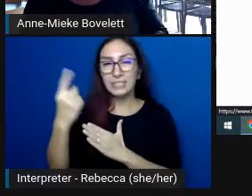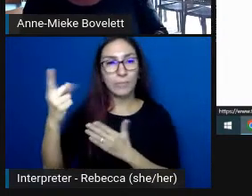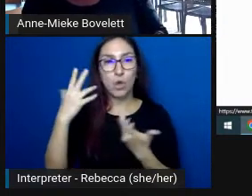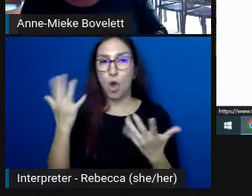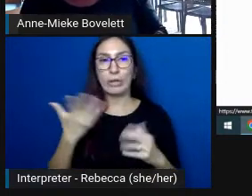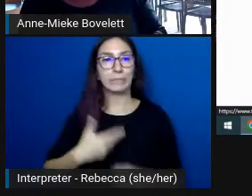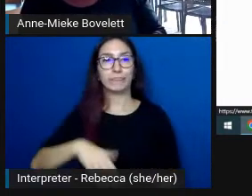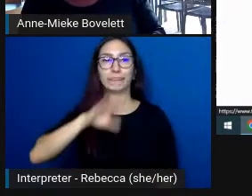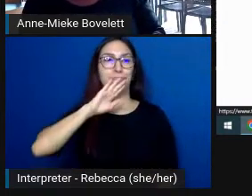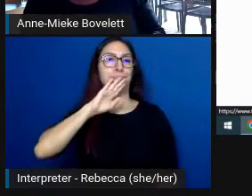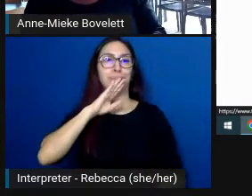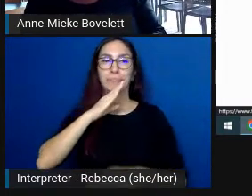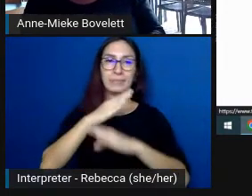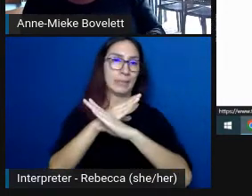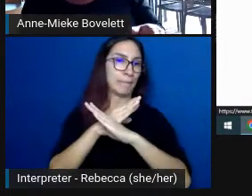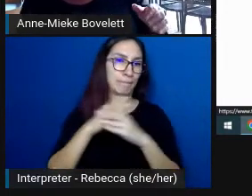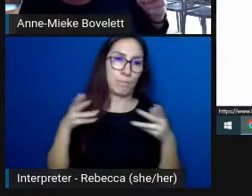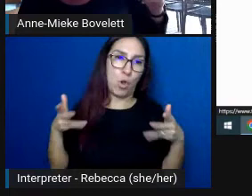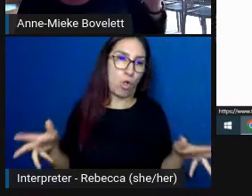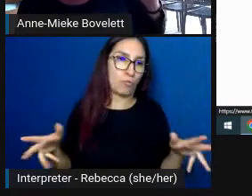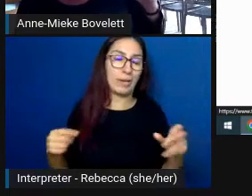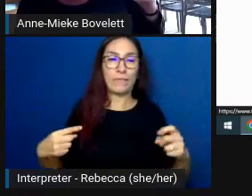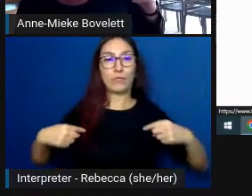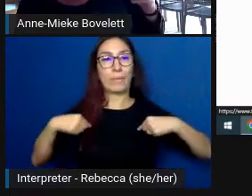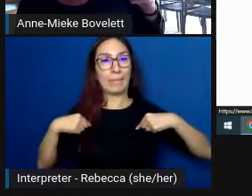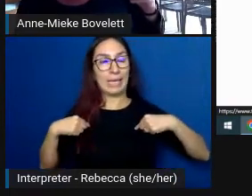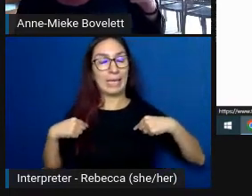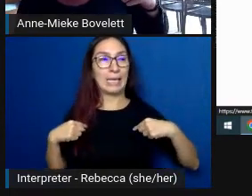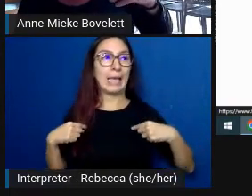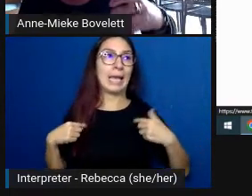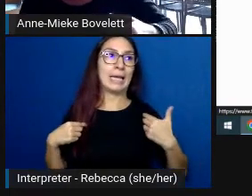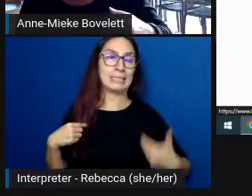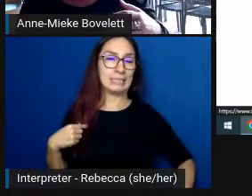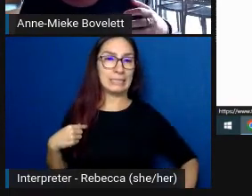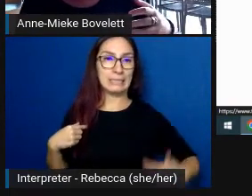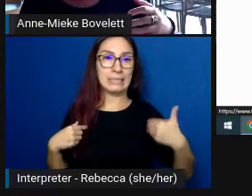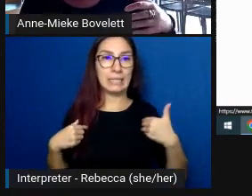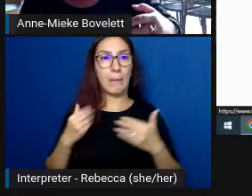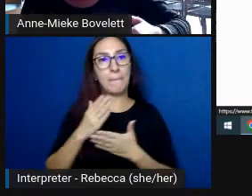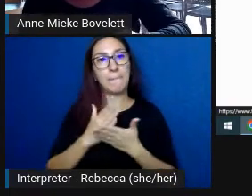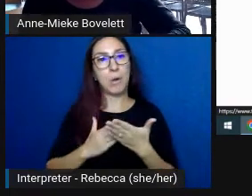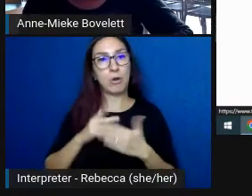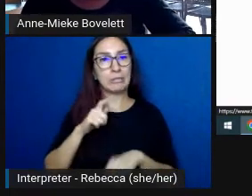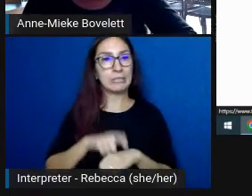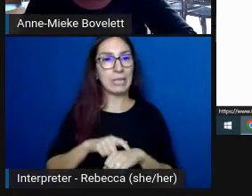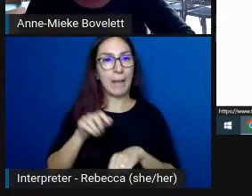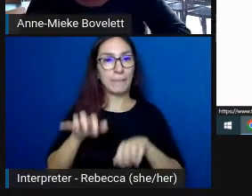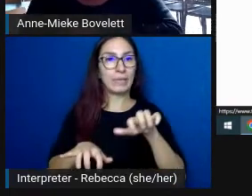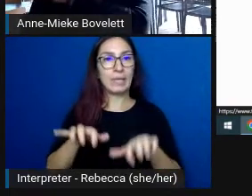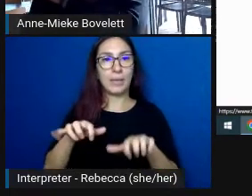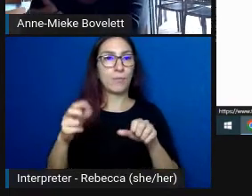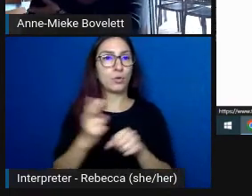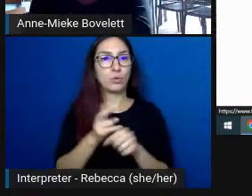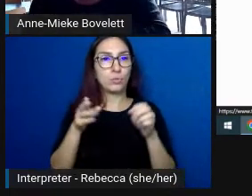even for me as a part-time keyboard user, I have information